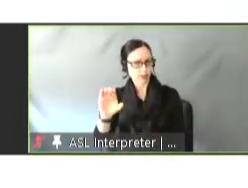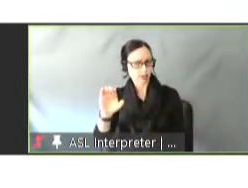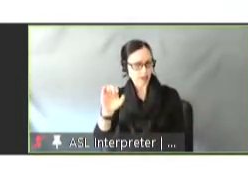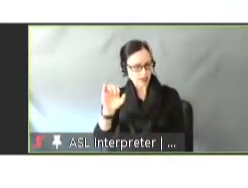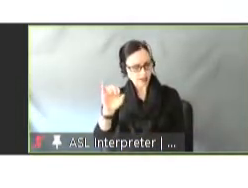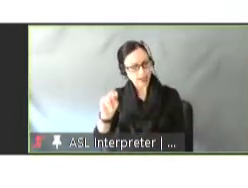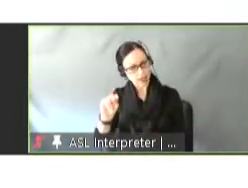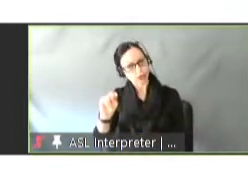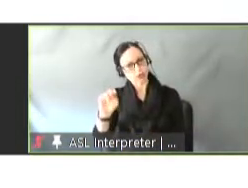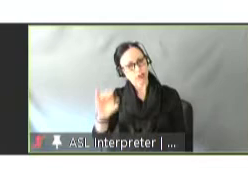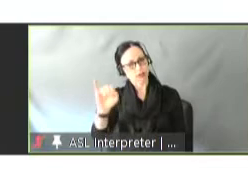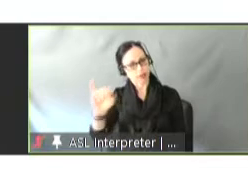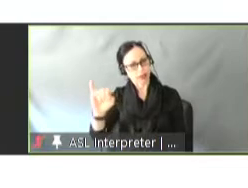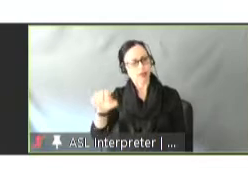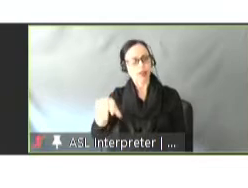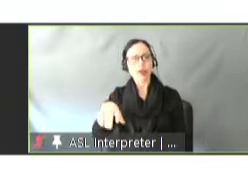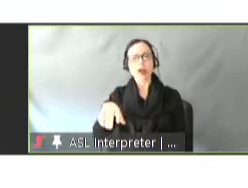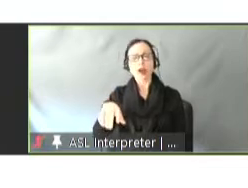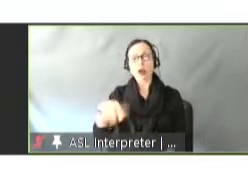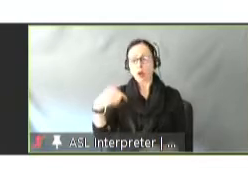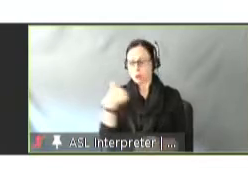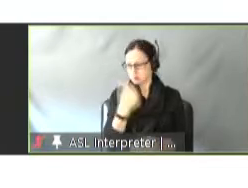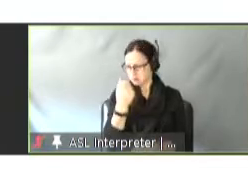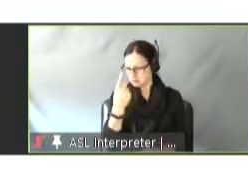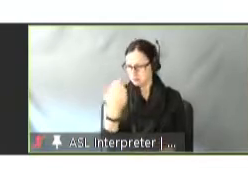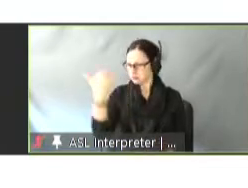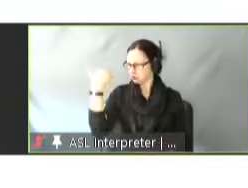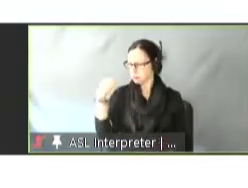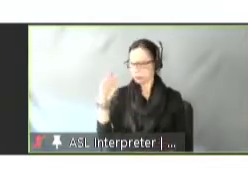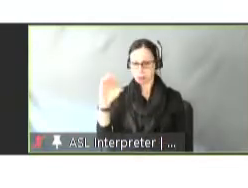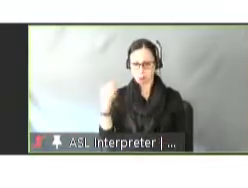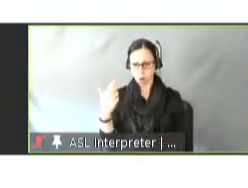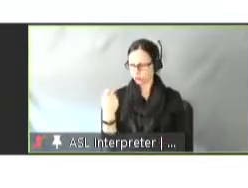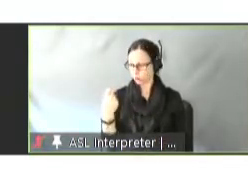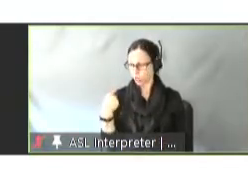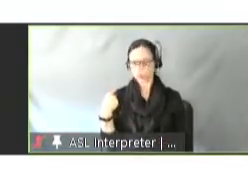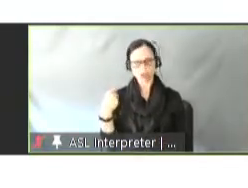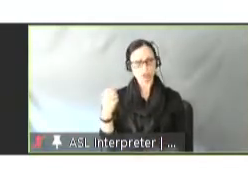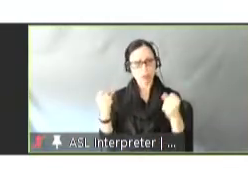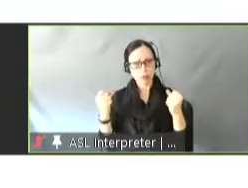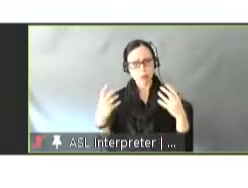then back in around March of last year, where there was a high level of antibody responses.